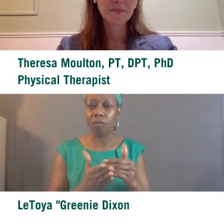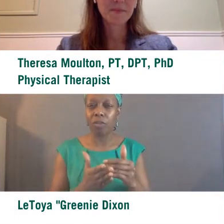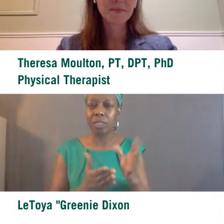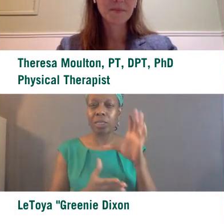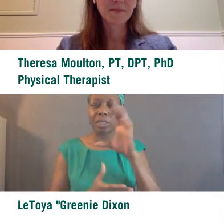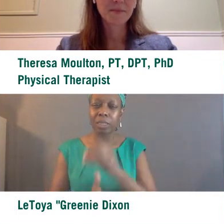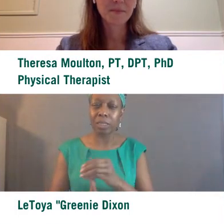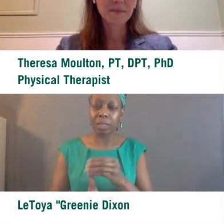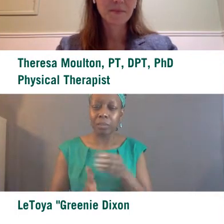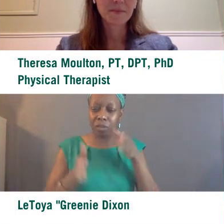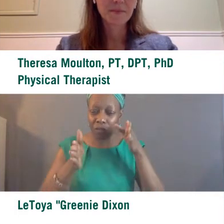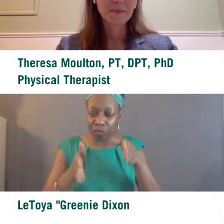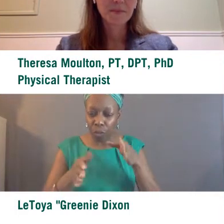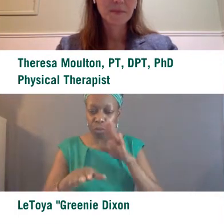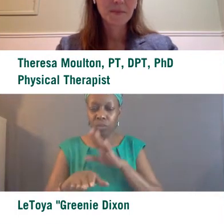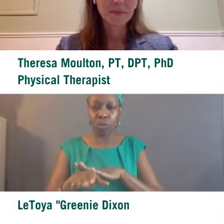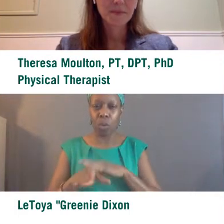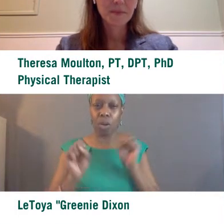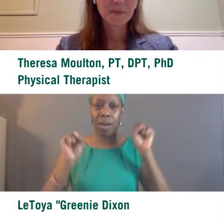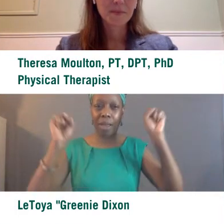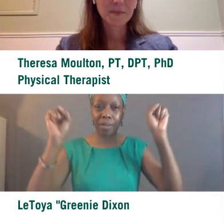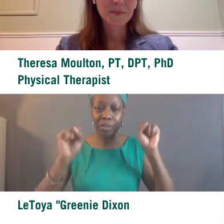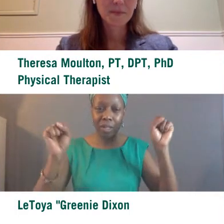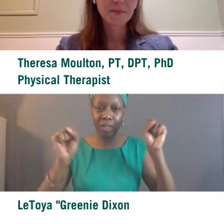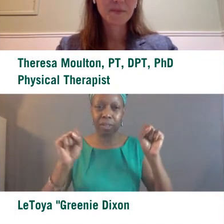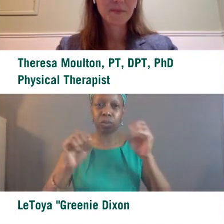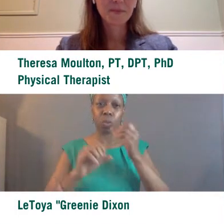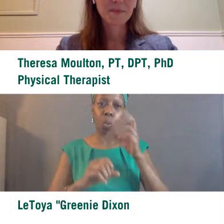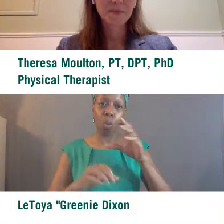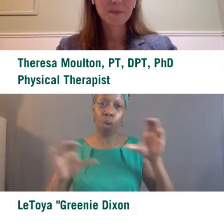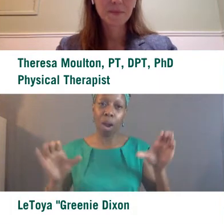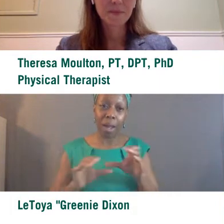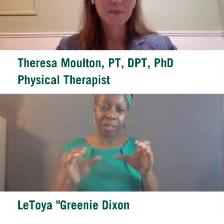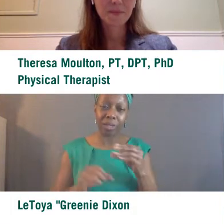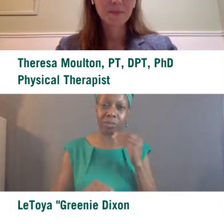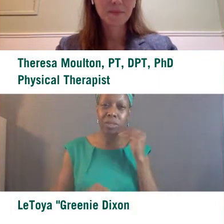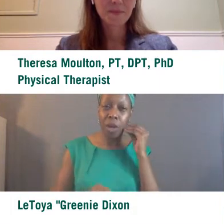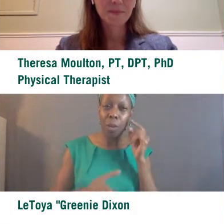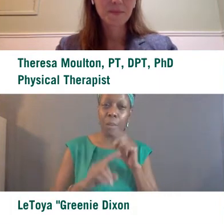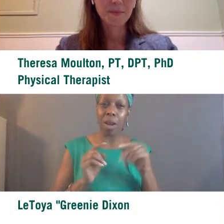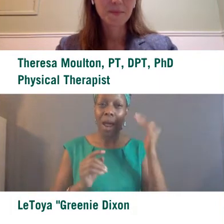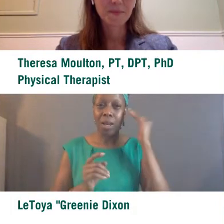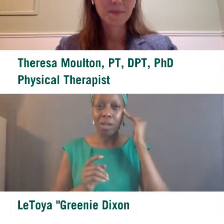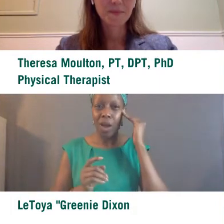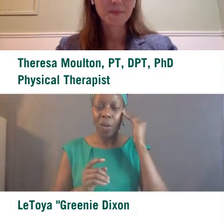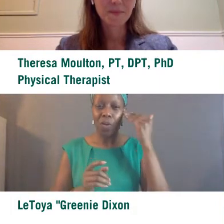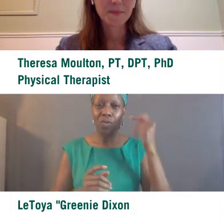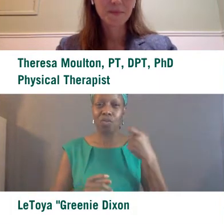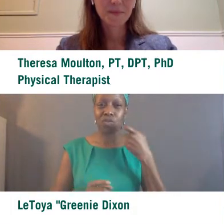towards exercise groups or activities to do at home. I know there was a ballet program